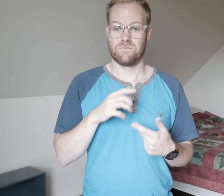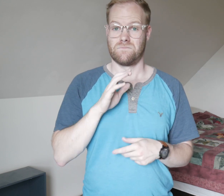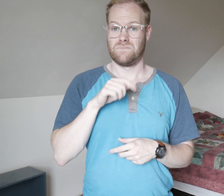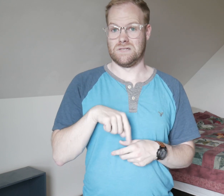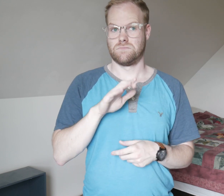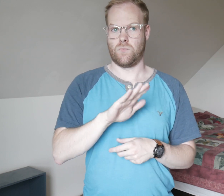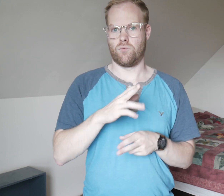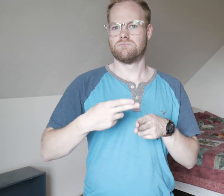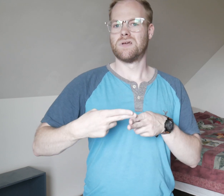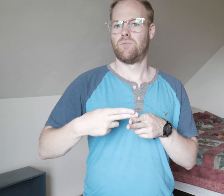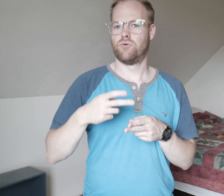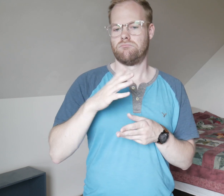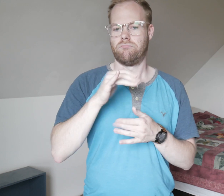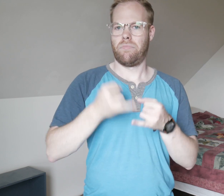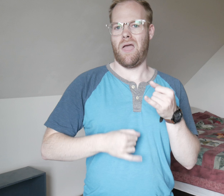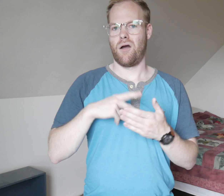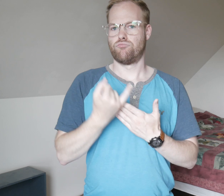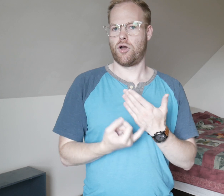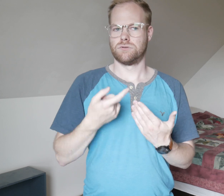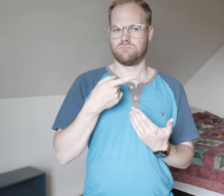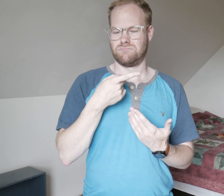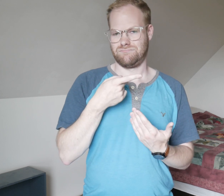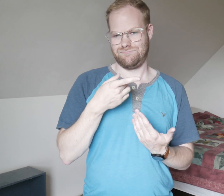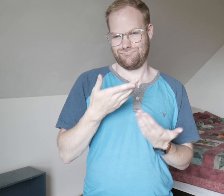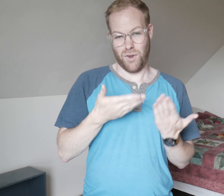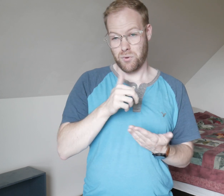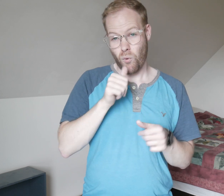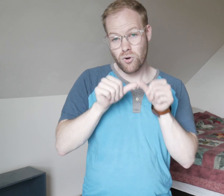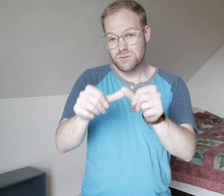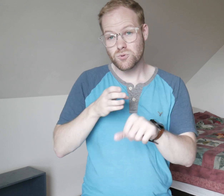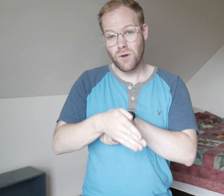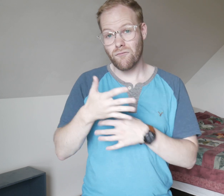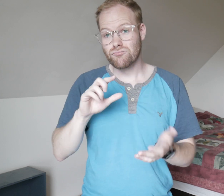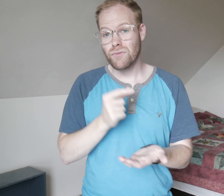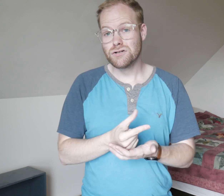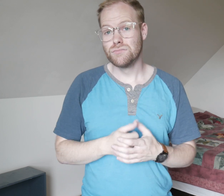This is their temporary, their final project. They probably won't continue it after graduating.